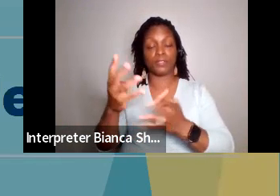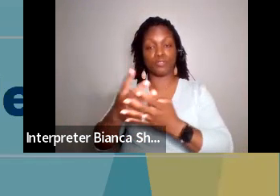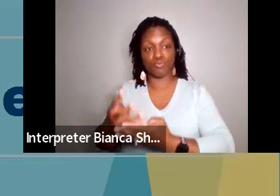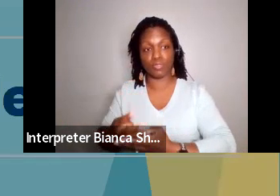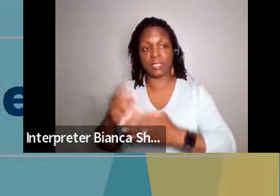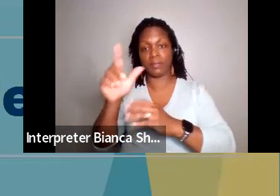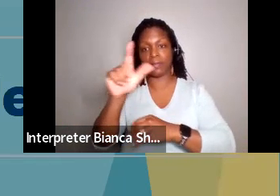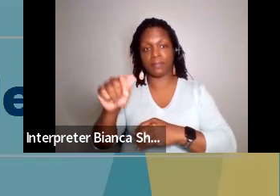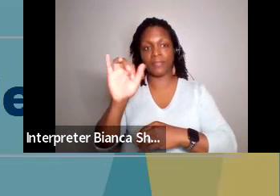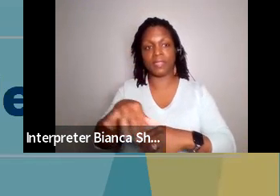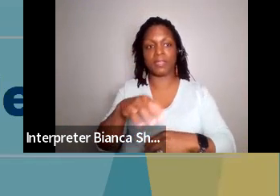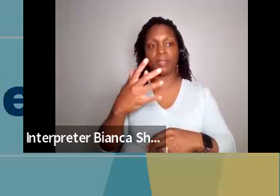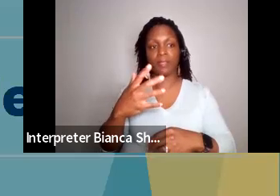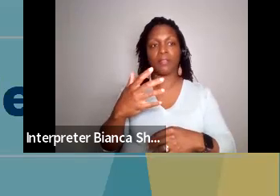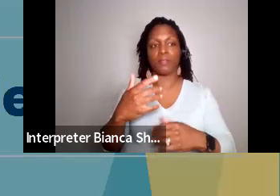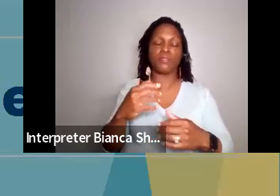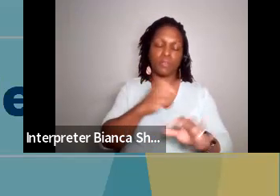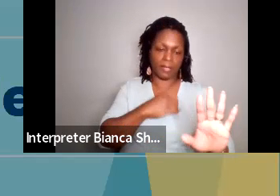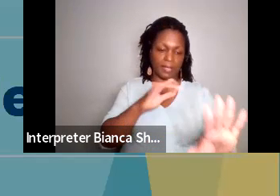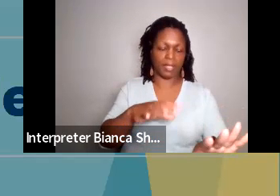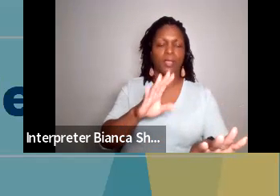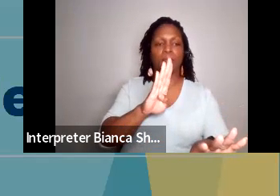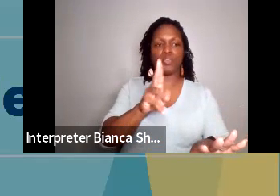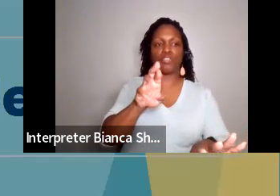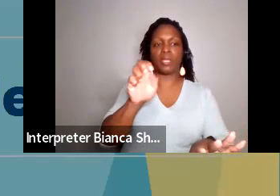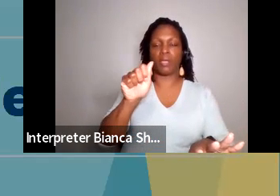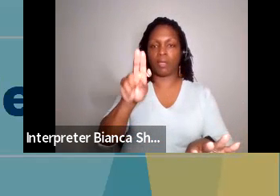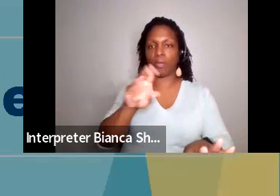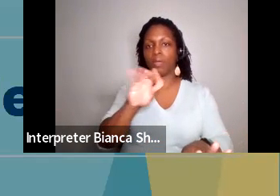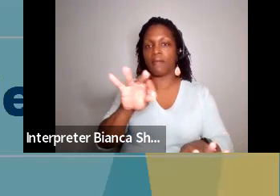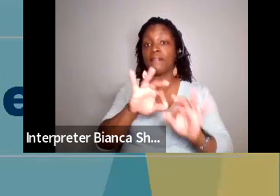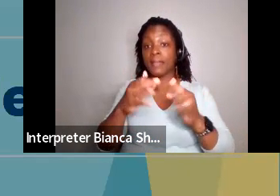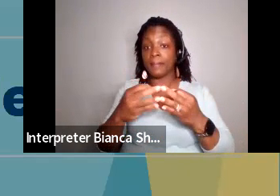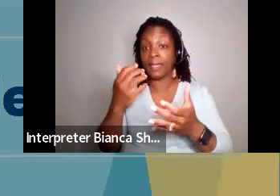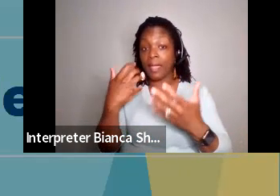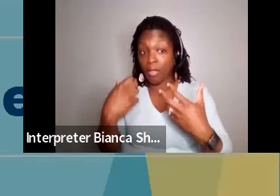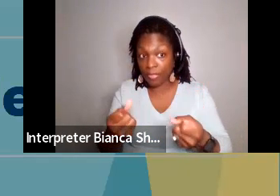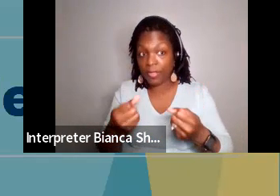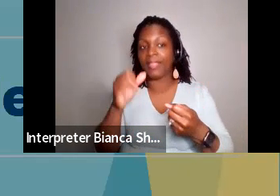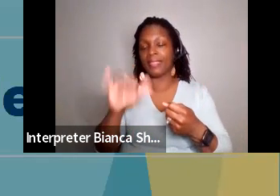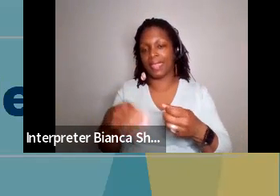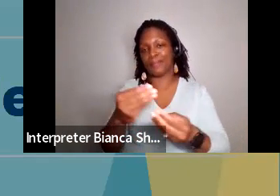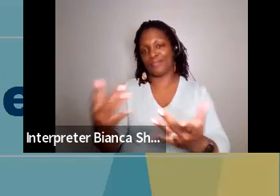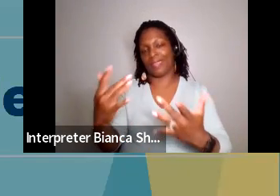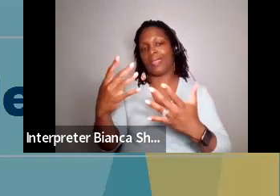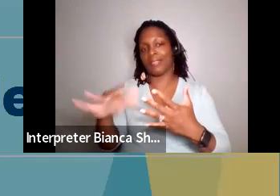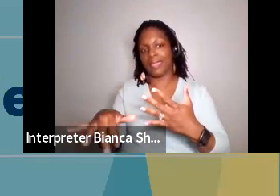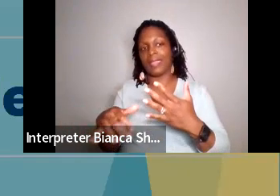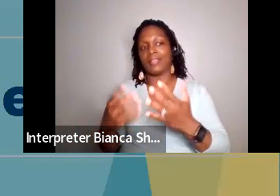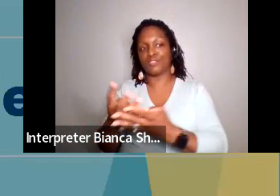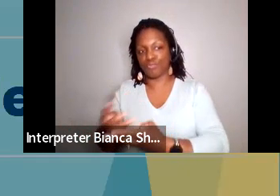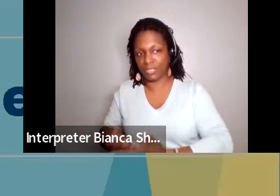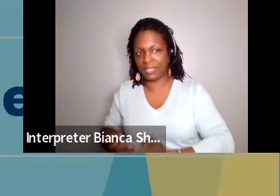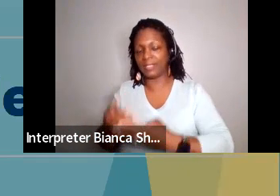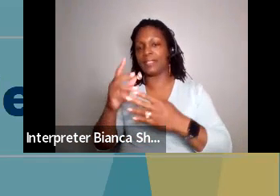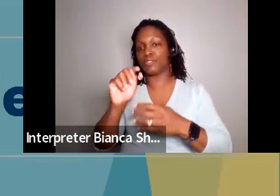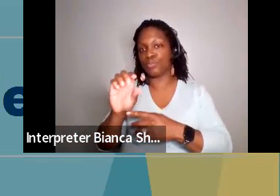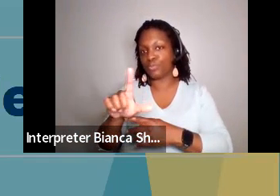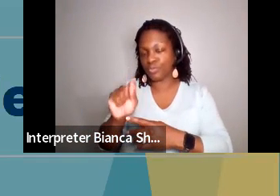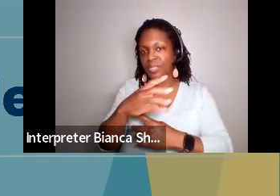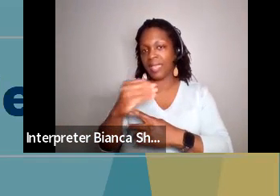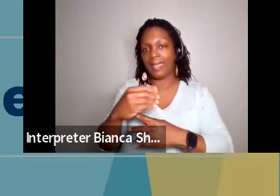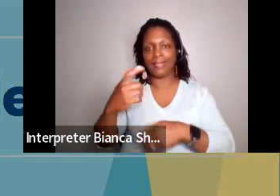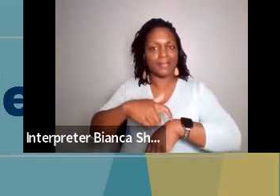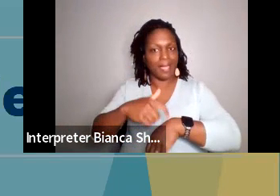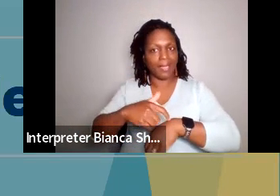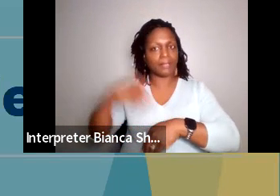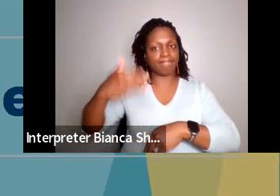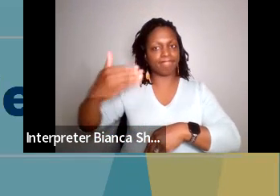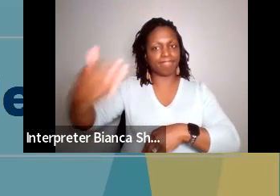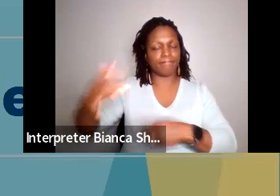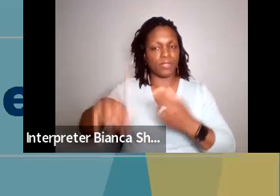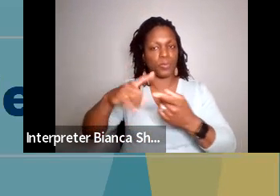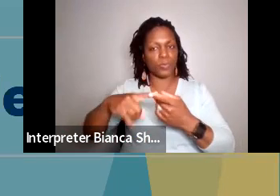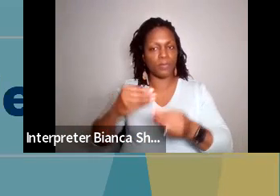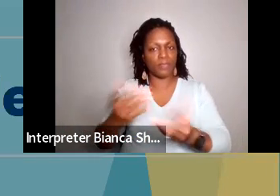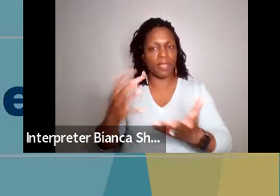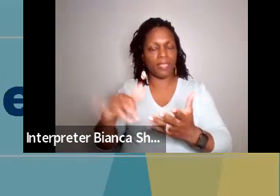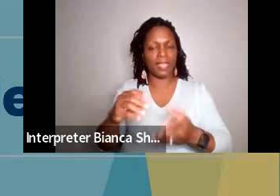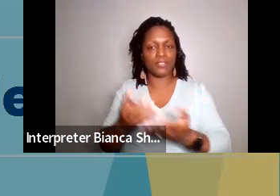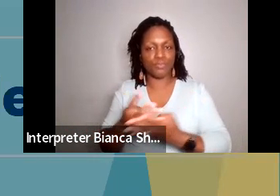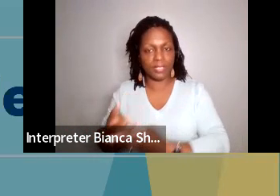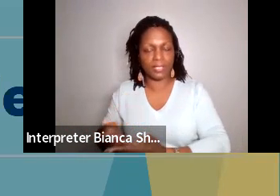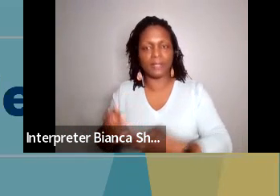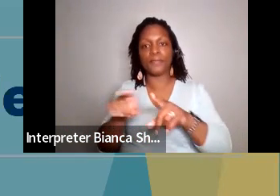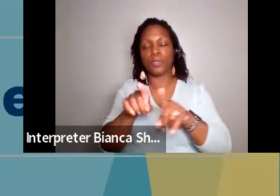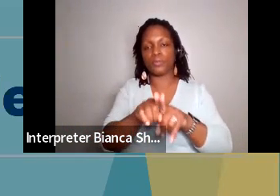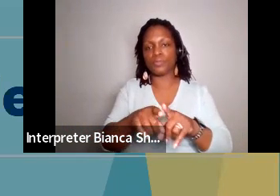If the be our family health, excuse me, promotes this screening to provide recommendations on screening tools and recommended screening intervals, and the guidelines also align with national recommendations for autism, developmental